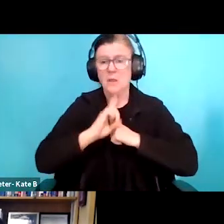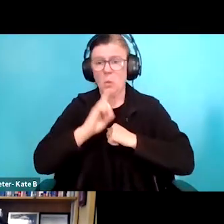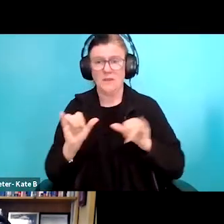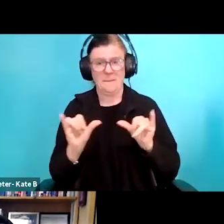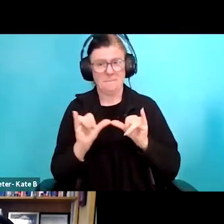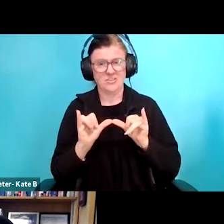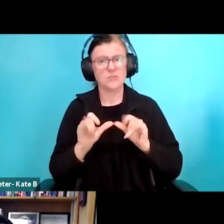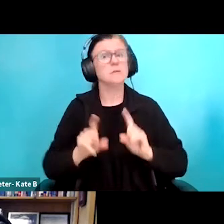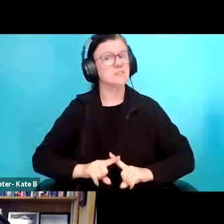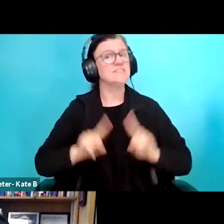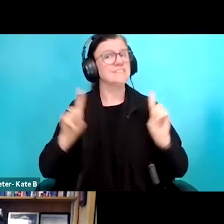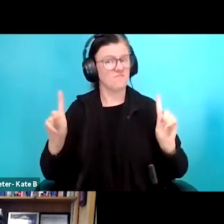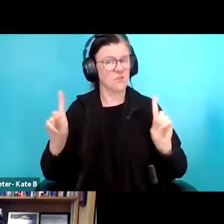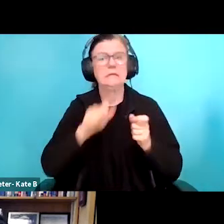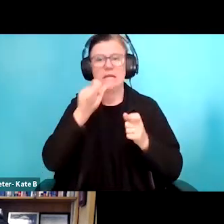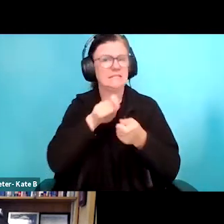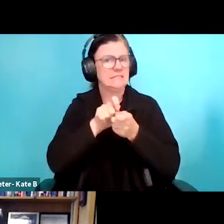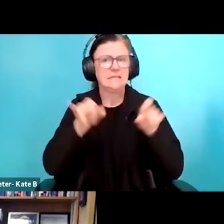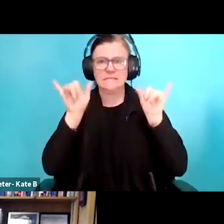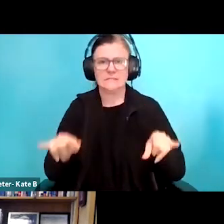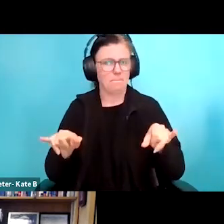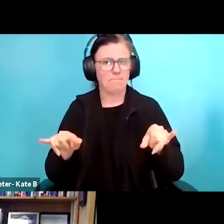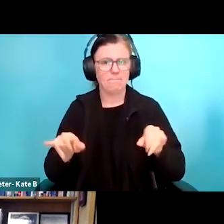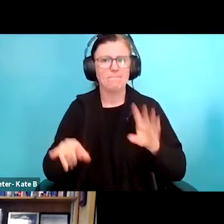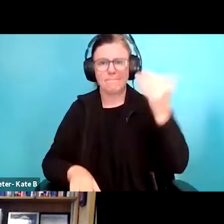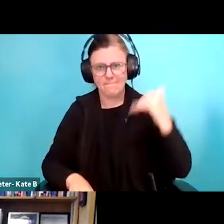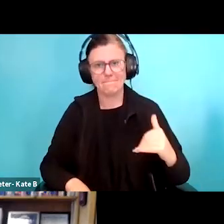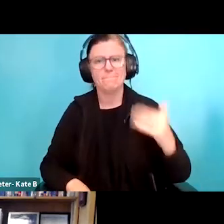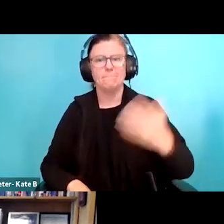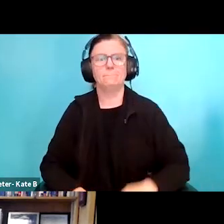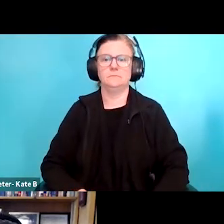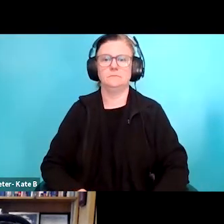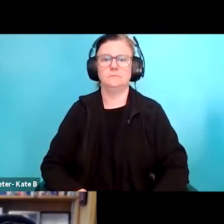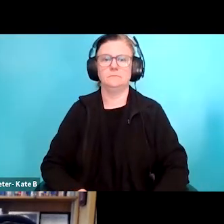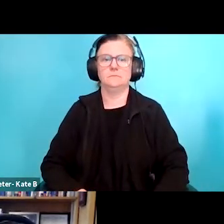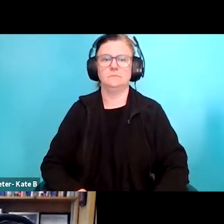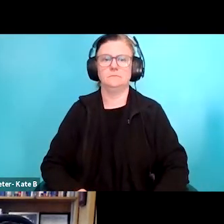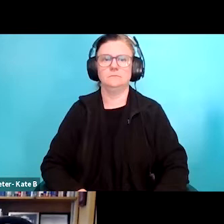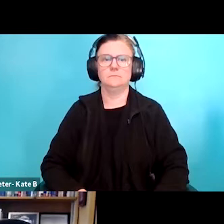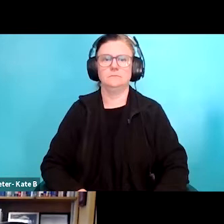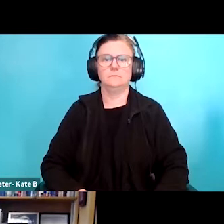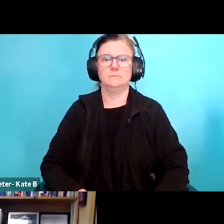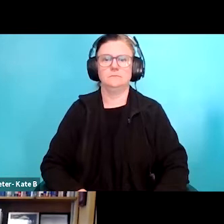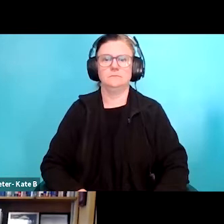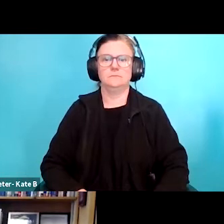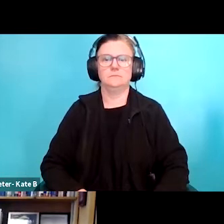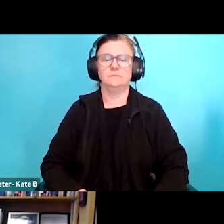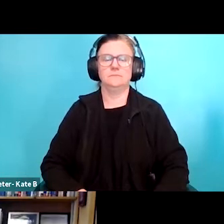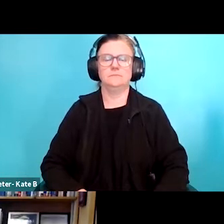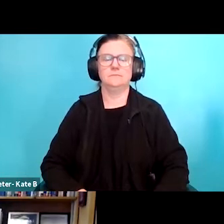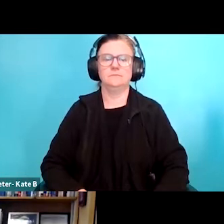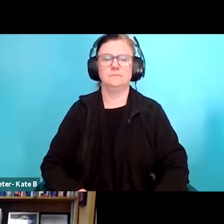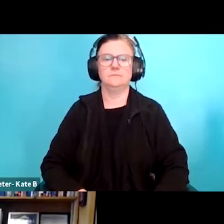bit different. So they're not identical. Next slide please. So we wanted to take a deeper dive